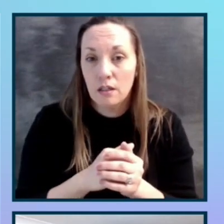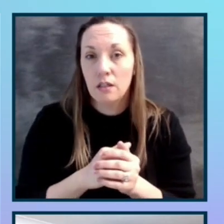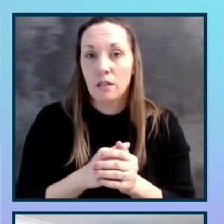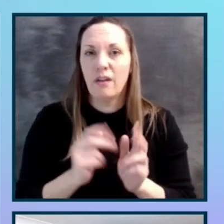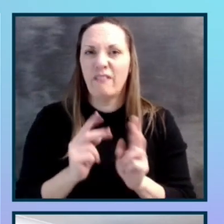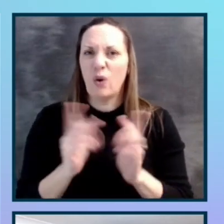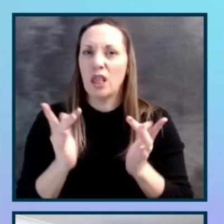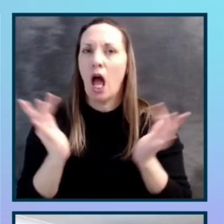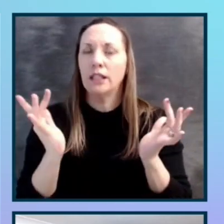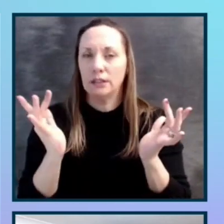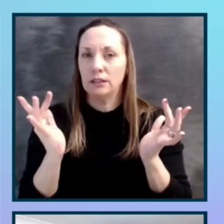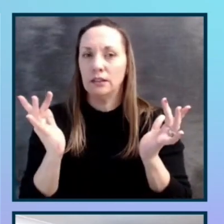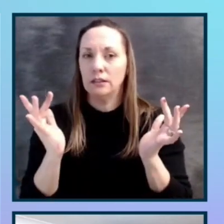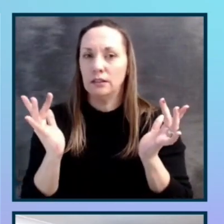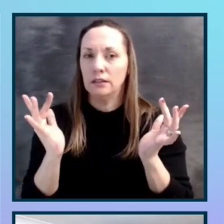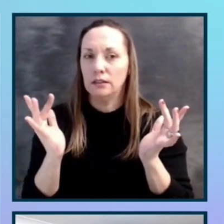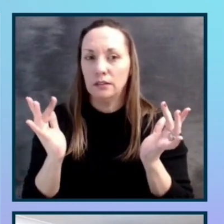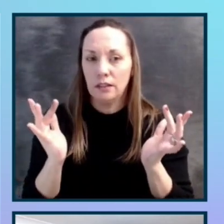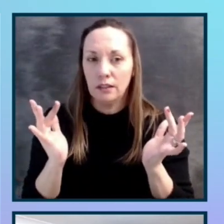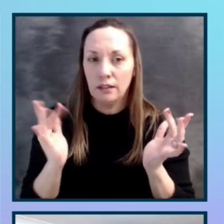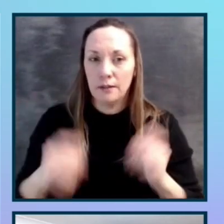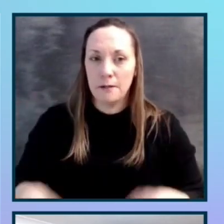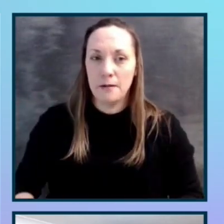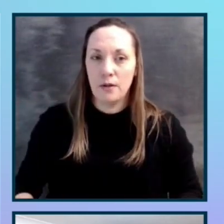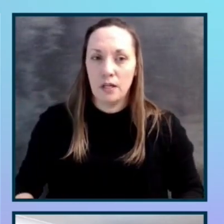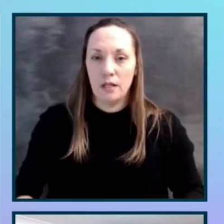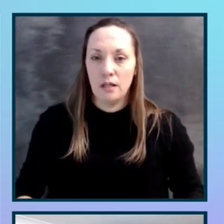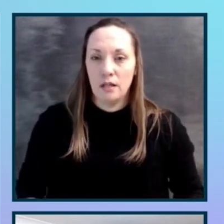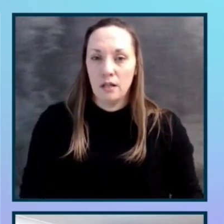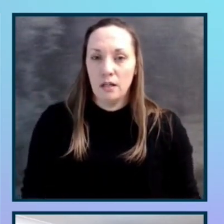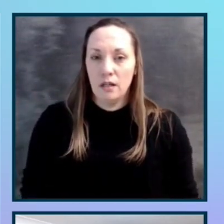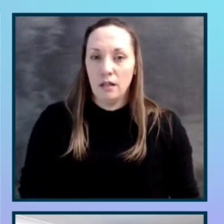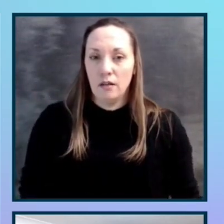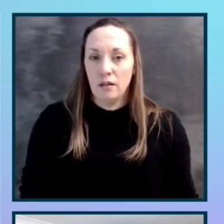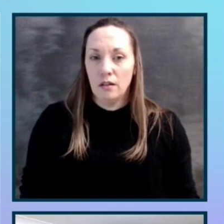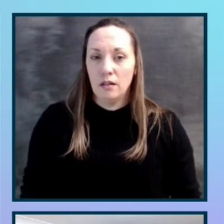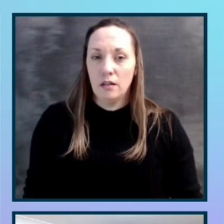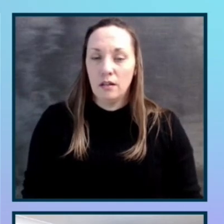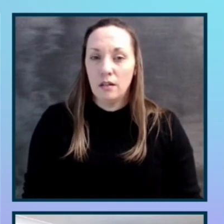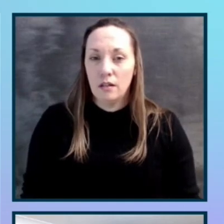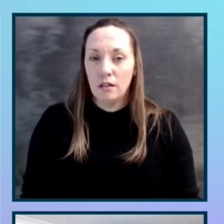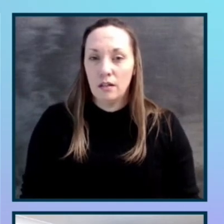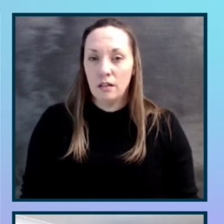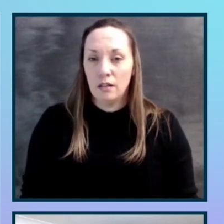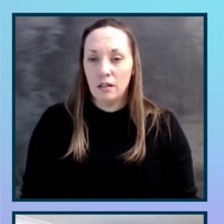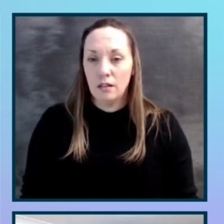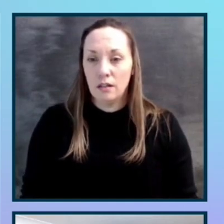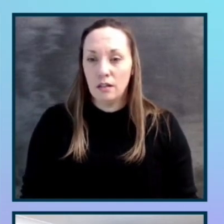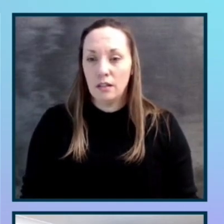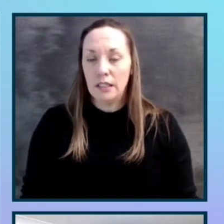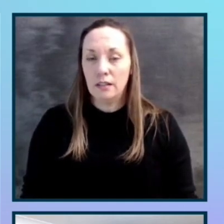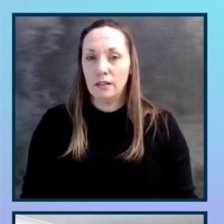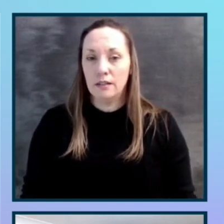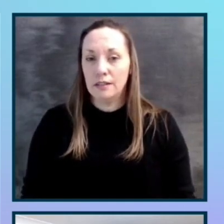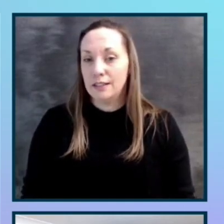When using games transcription limit the narrated elements to the focus title, game options, settings,